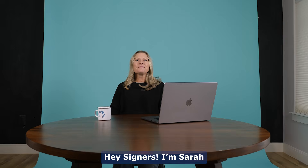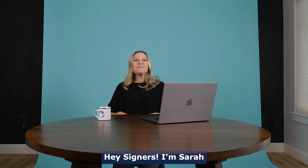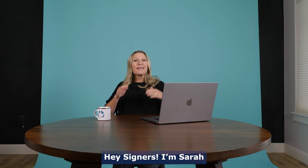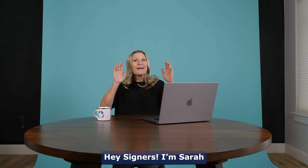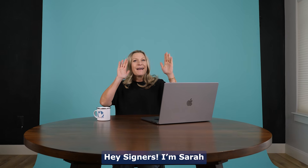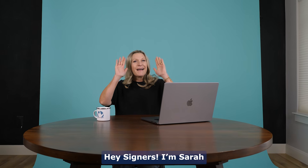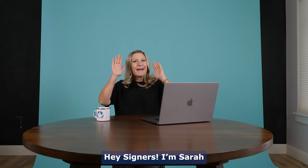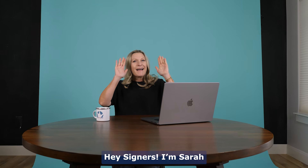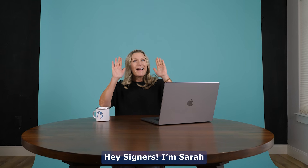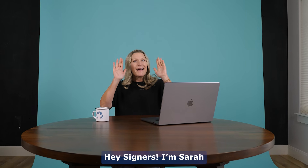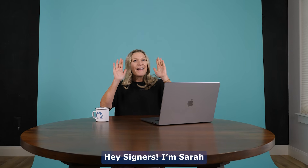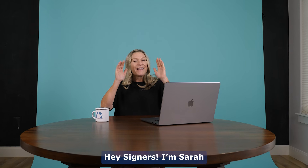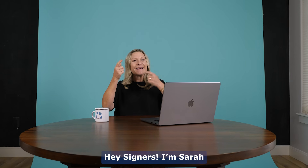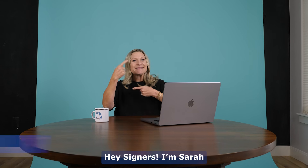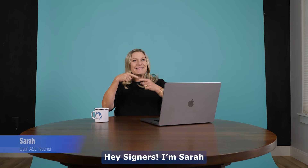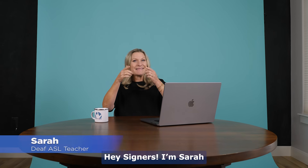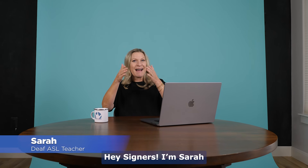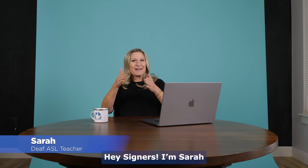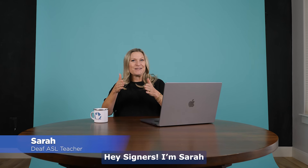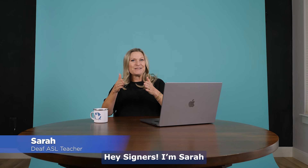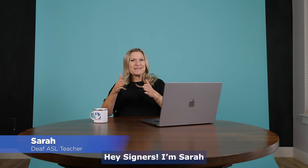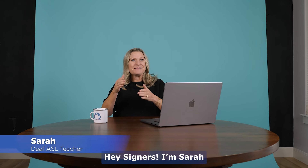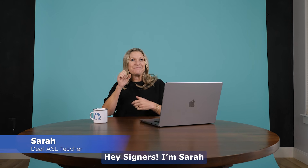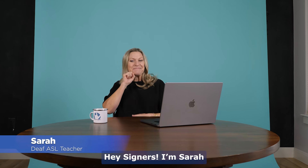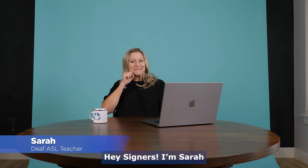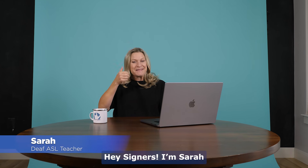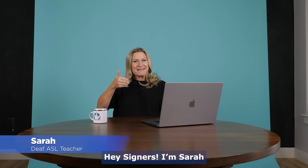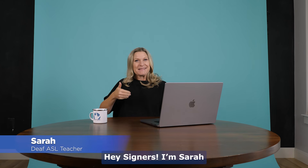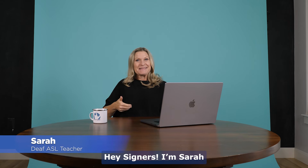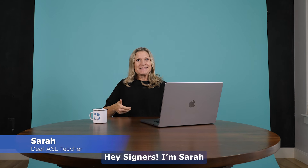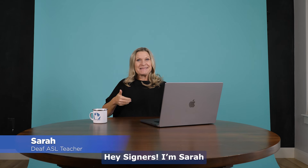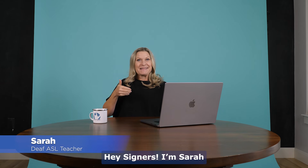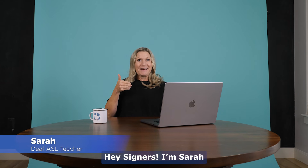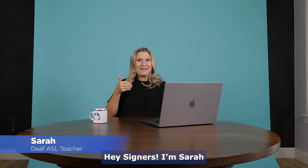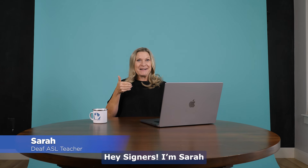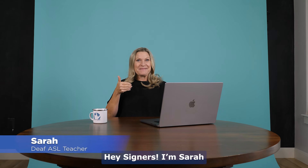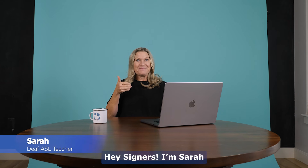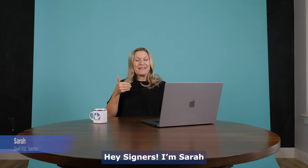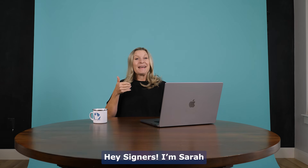Hey Signers! I’m Sarah